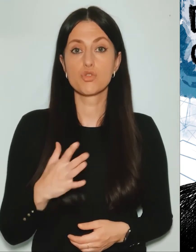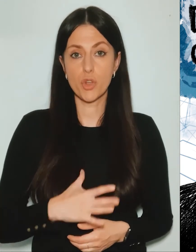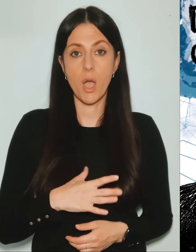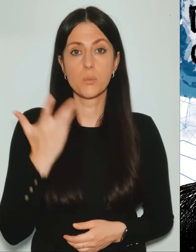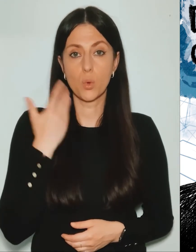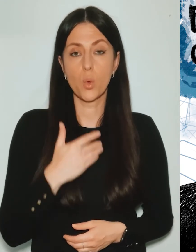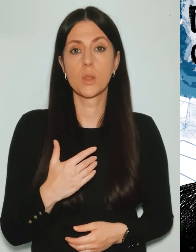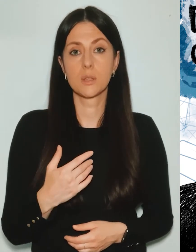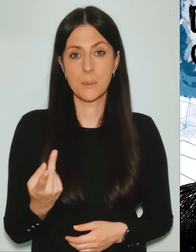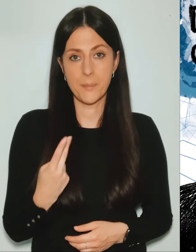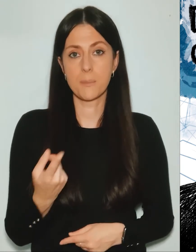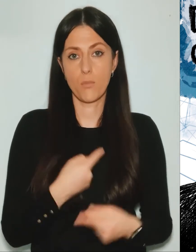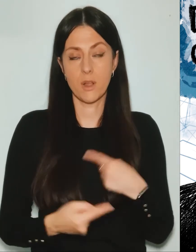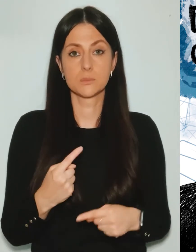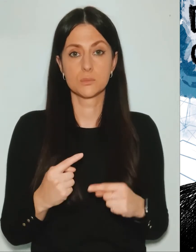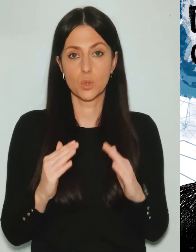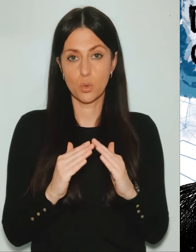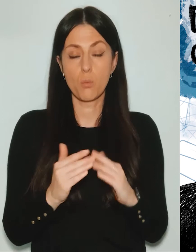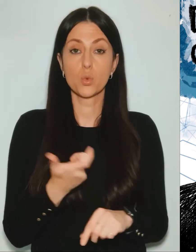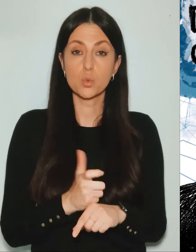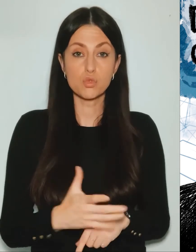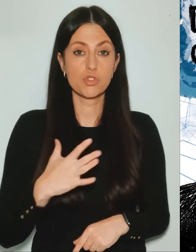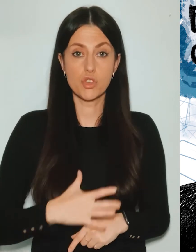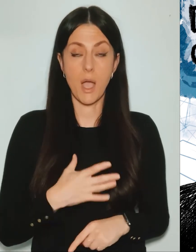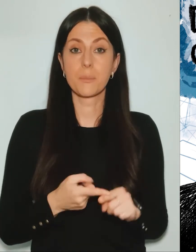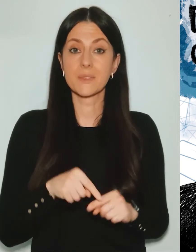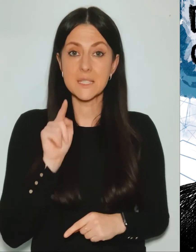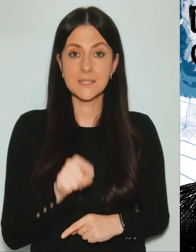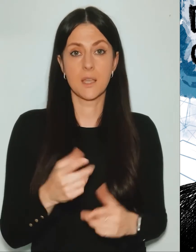We are very much looking forward to this day, and we believe that it will come.